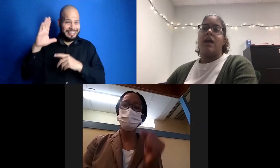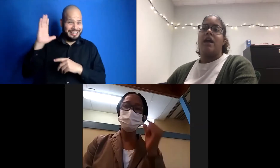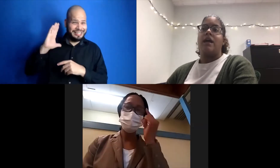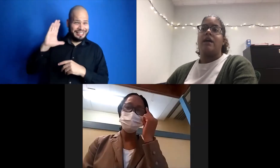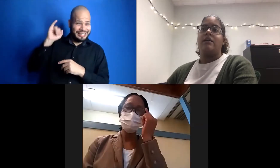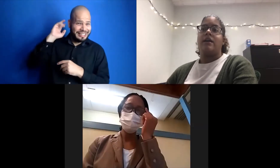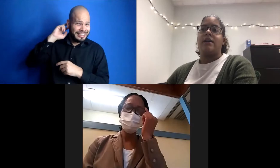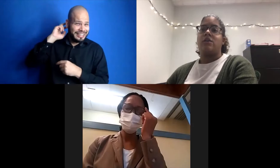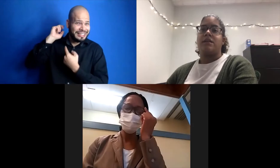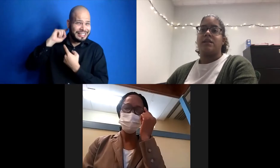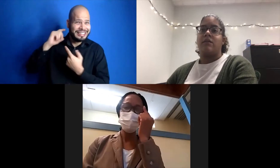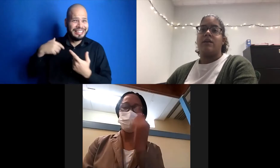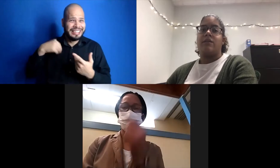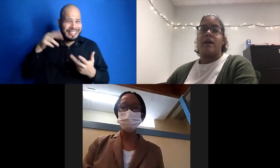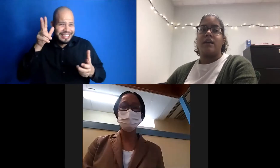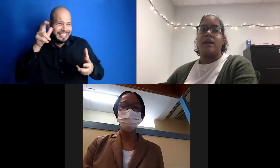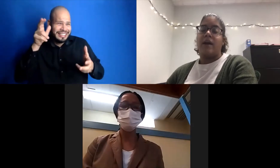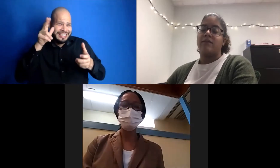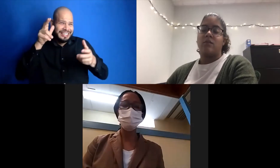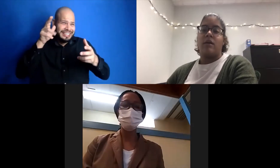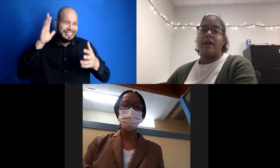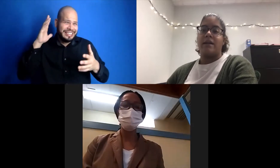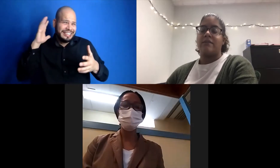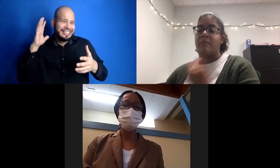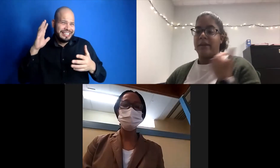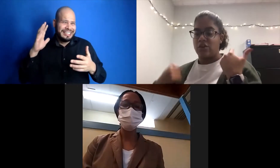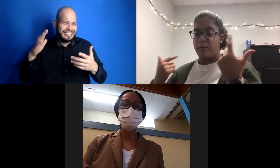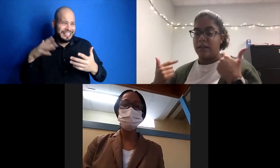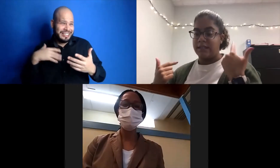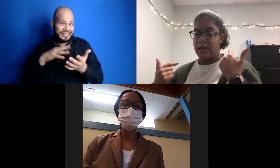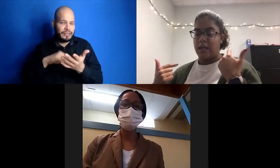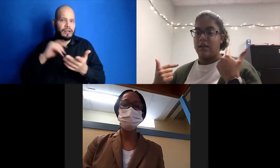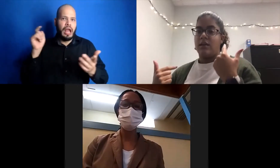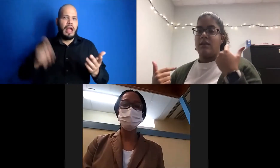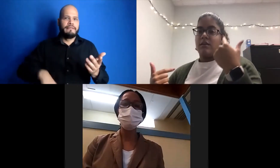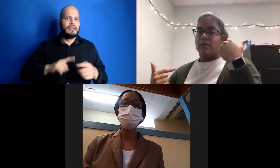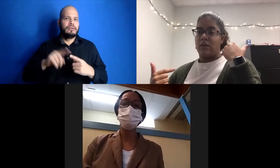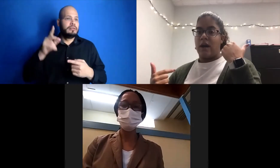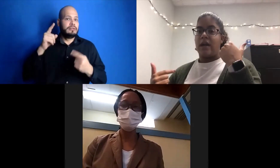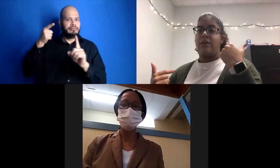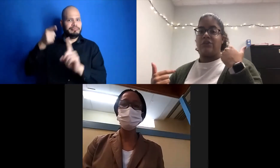and I told myself if I if I have to wear mask I have to make sure I'm listening so I understand